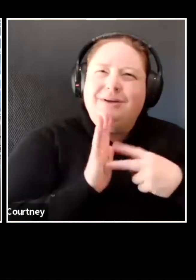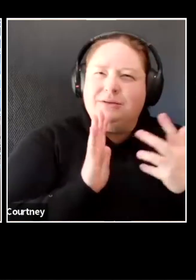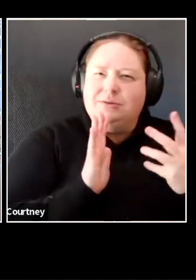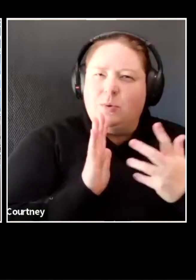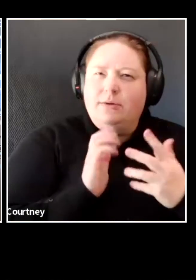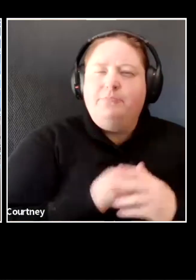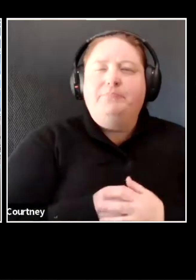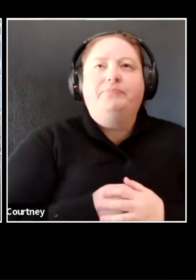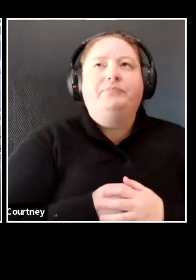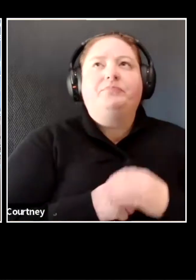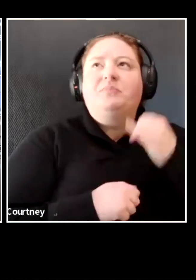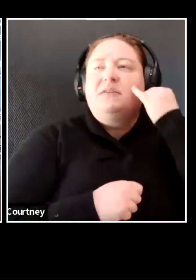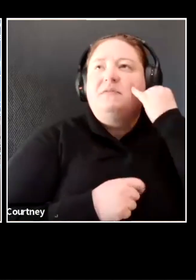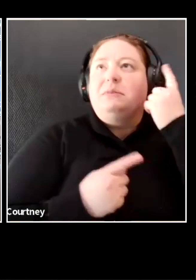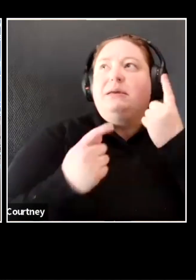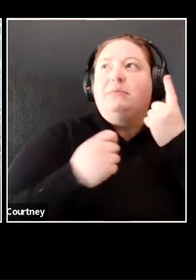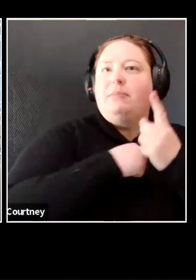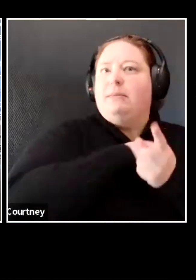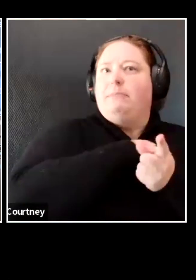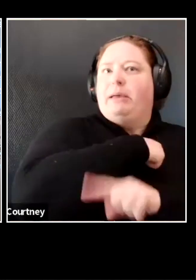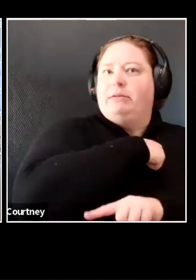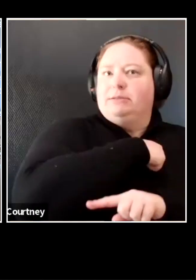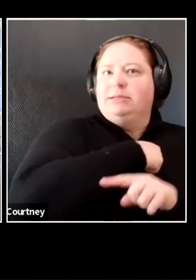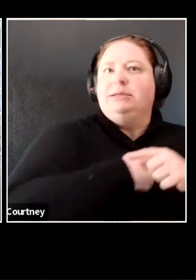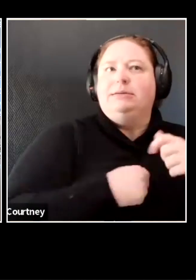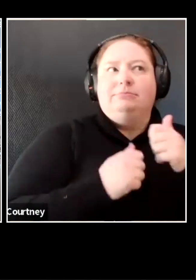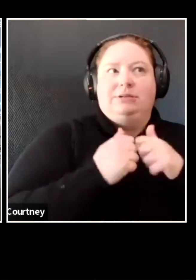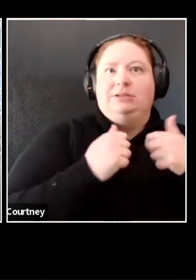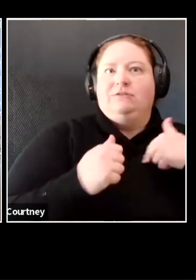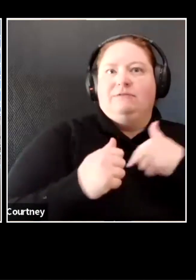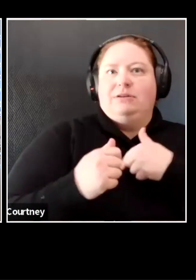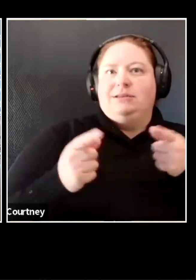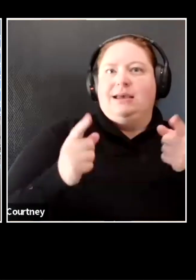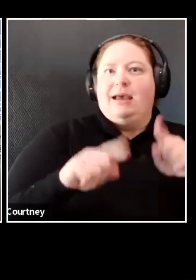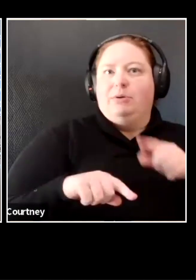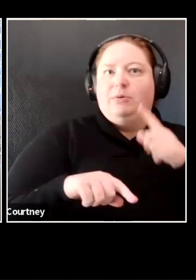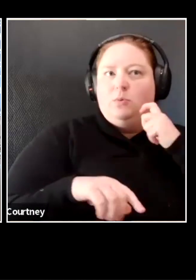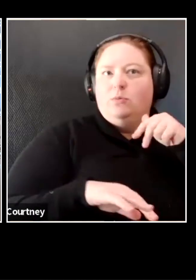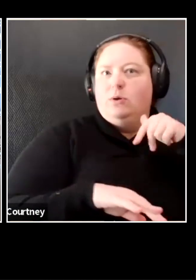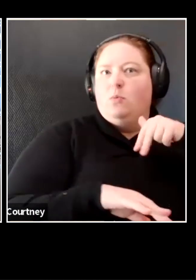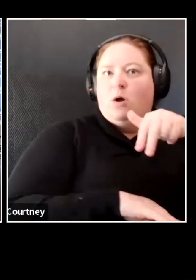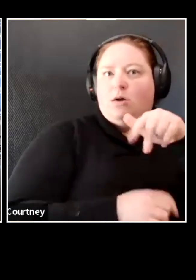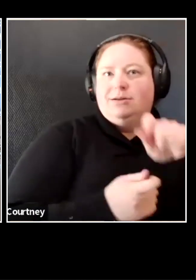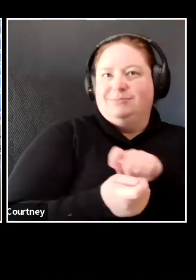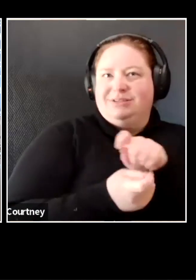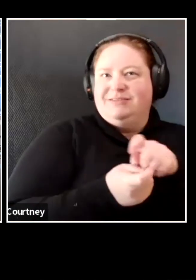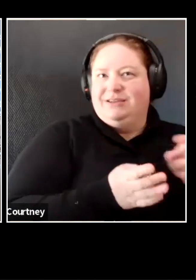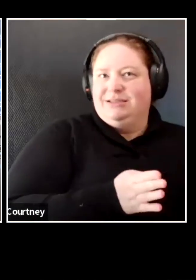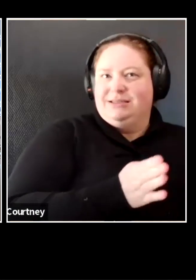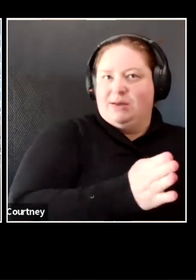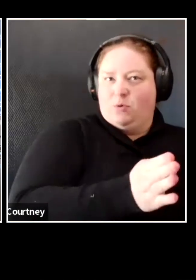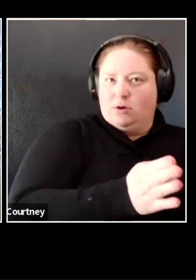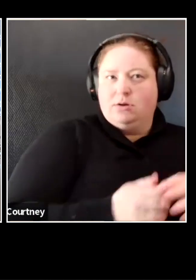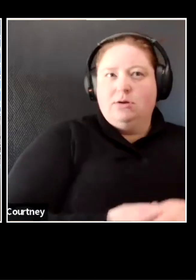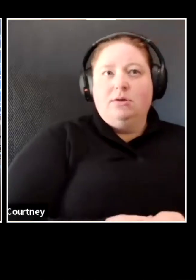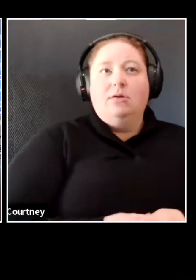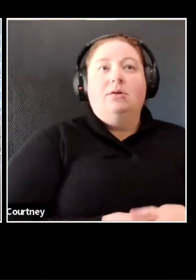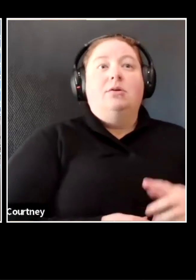penalty that each of us incurs when we walk down a specific sidewalk, meaning when I go uphill,